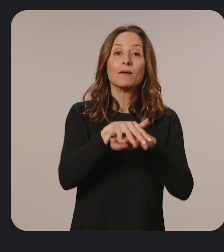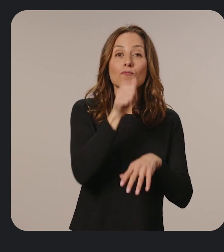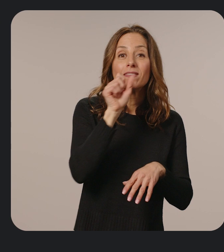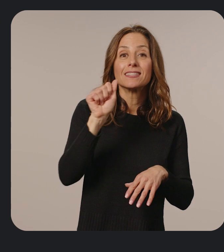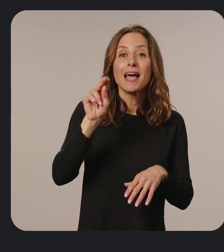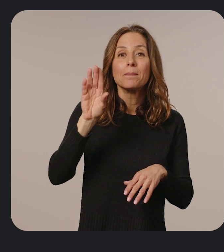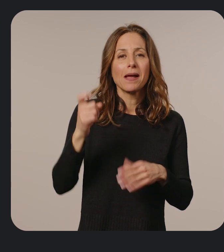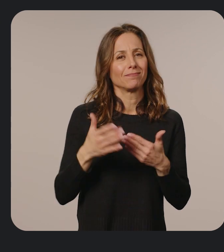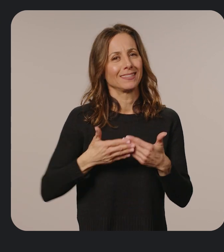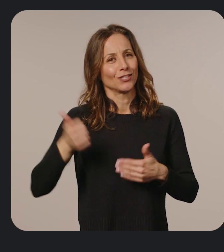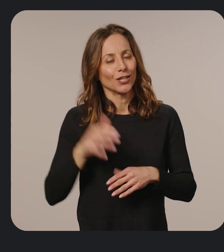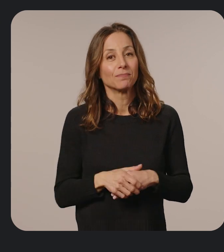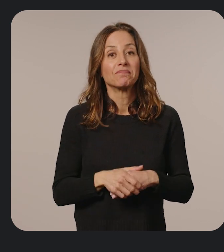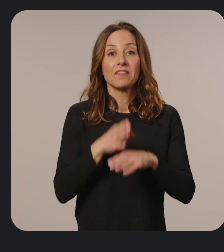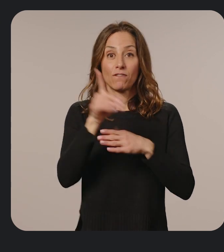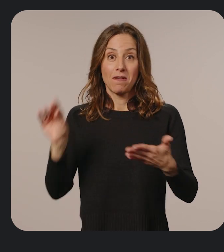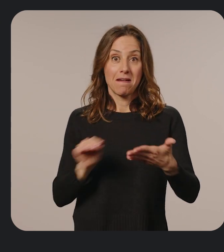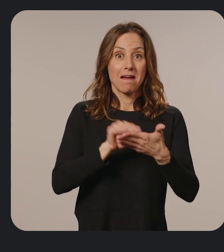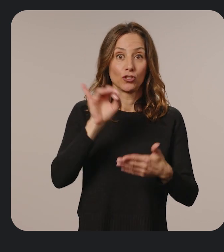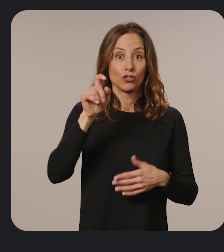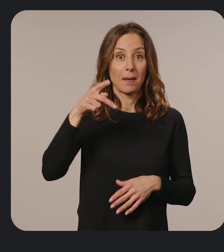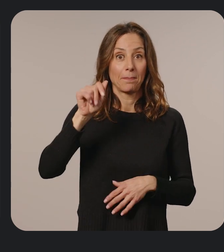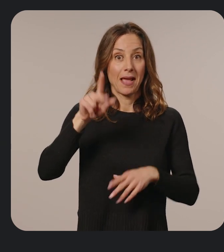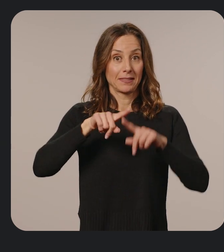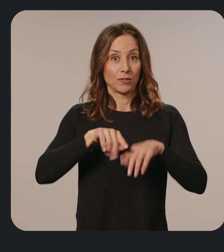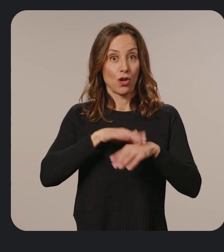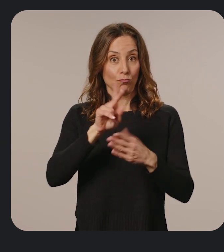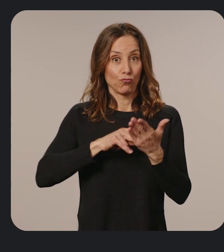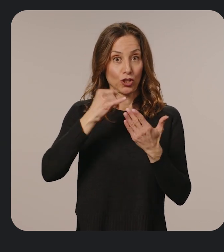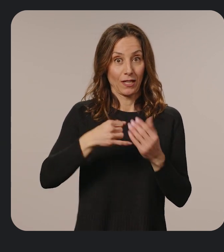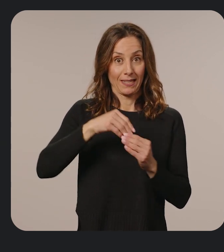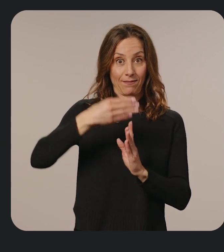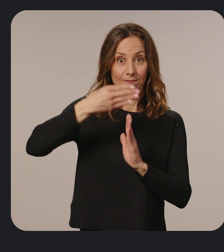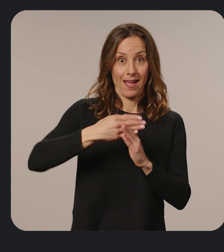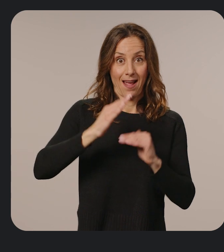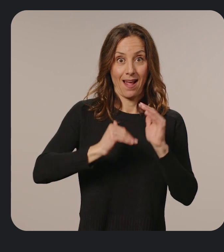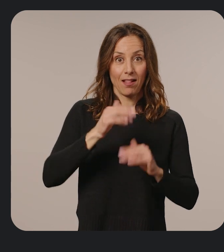making the integration with the Privacy Sandbox easier. After you add the Jetpack dependency